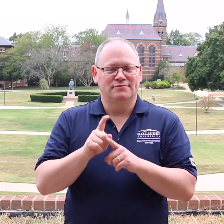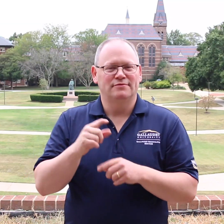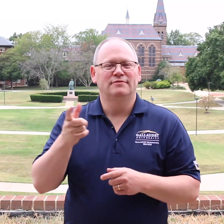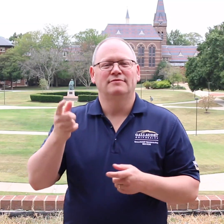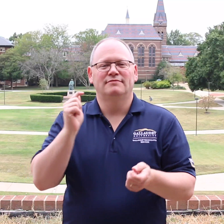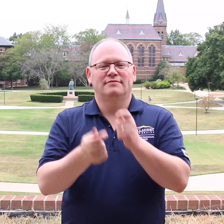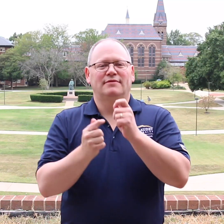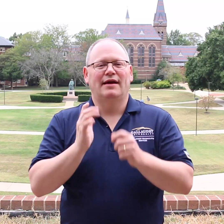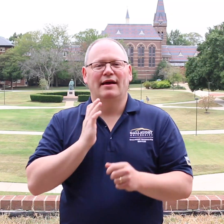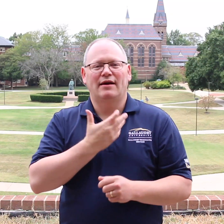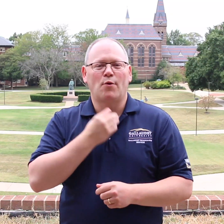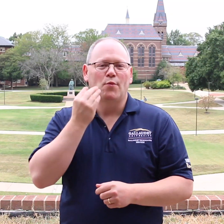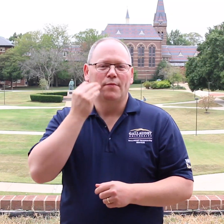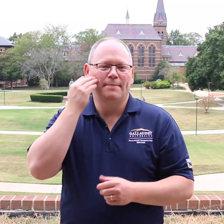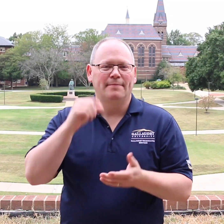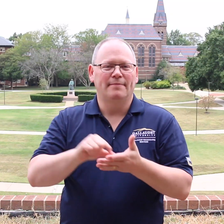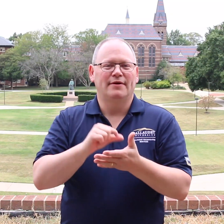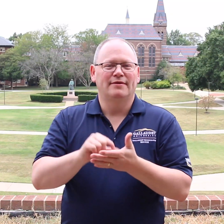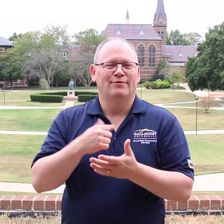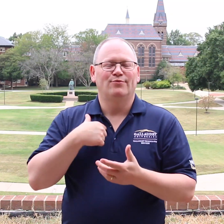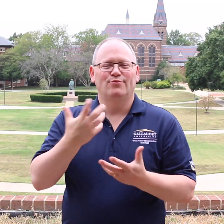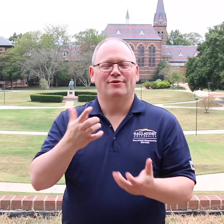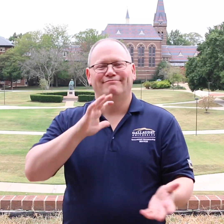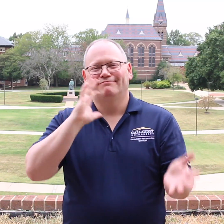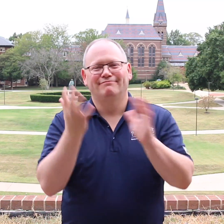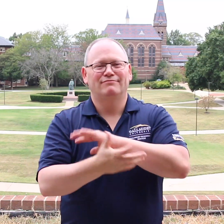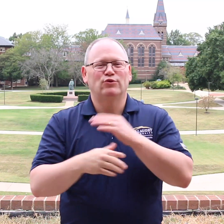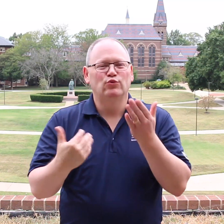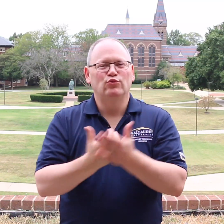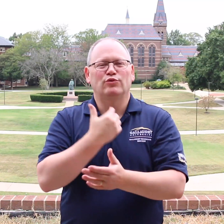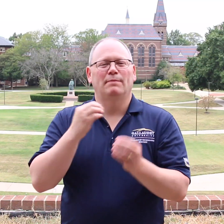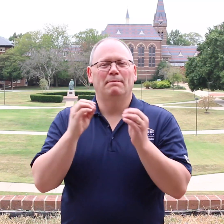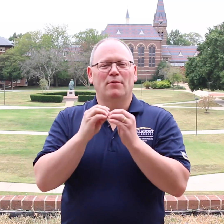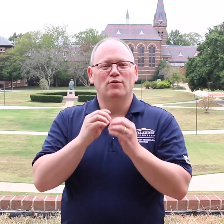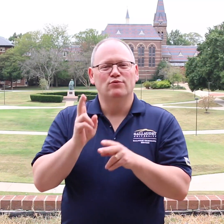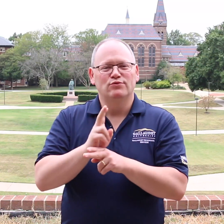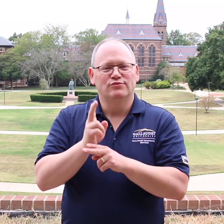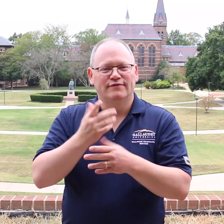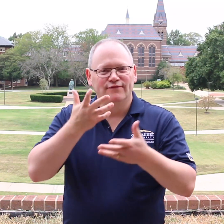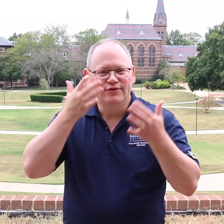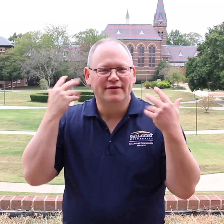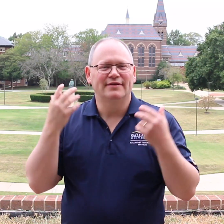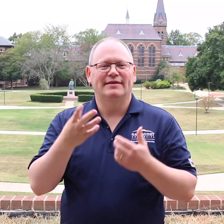and completing it. Also revising our Home page, we transformed